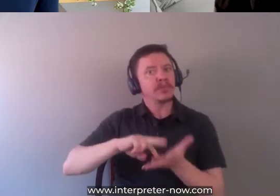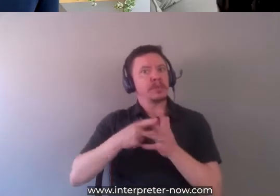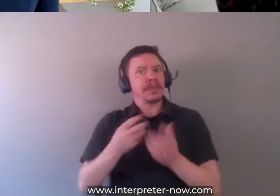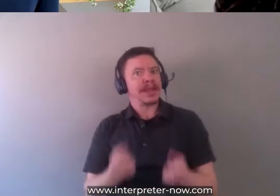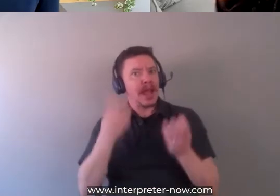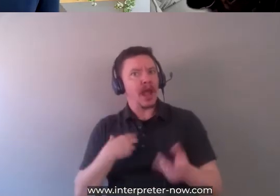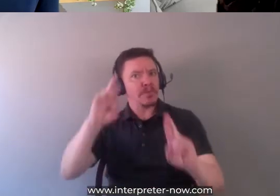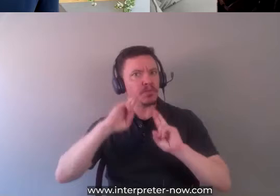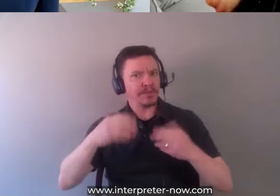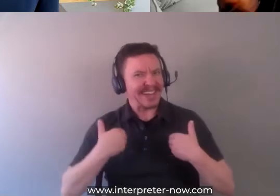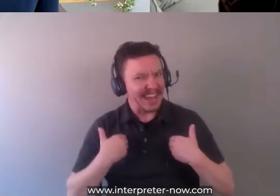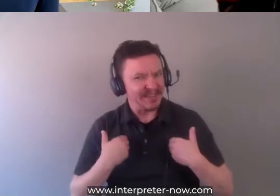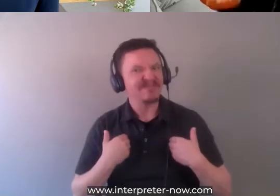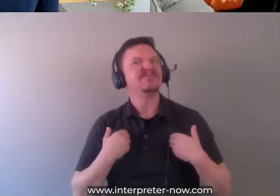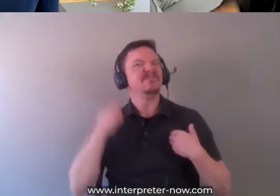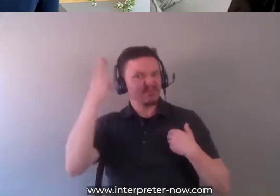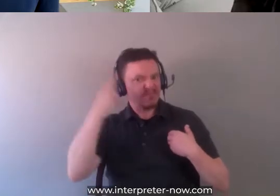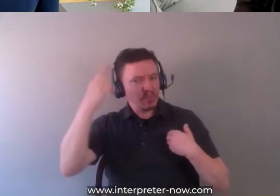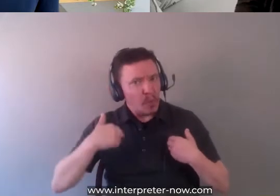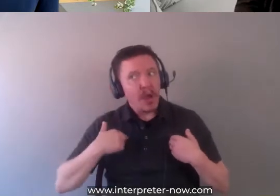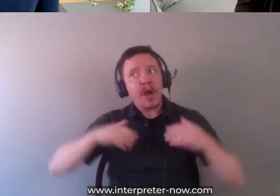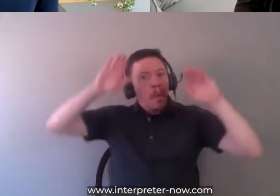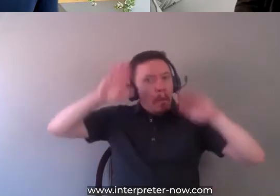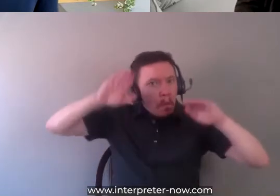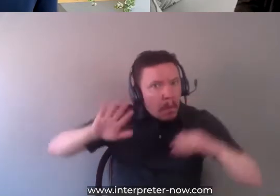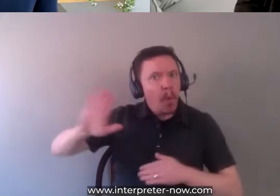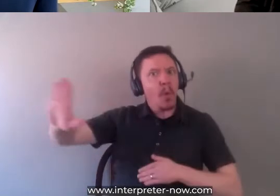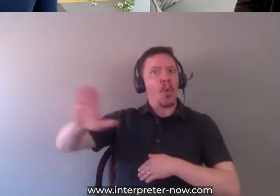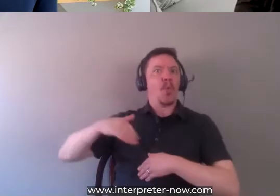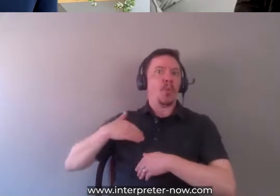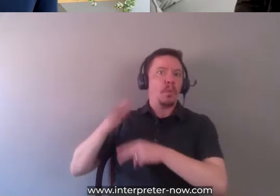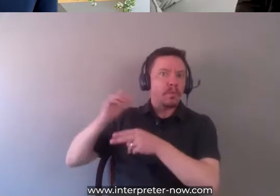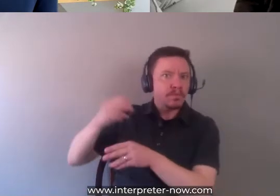that's the reason why somebody should be deferred to, that's why someone should be considered an expert.